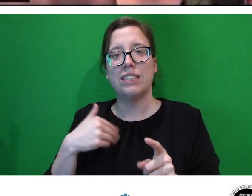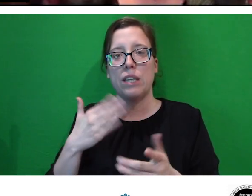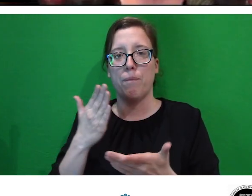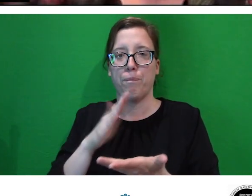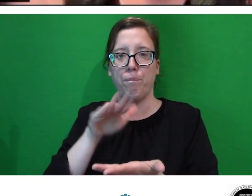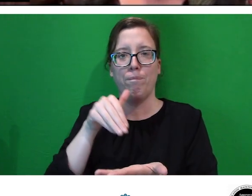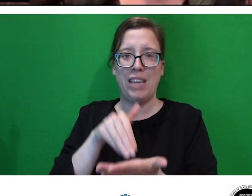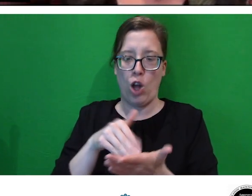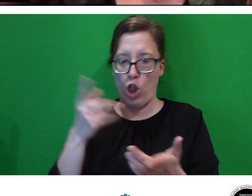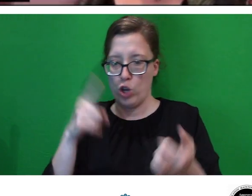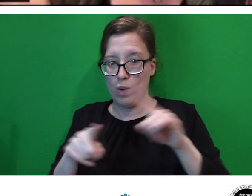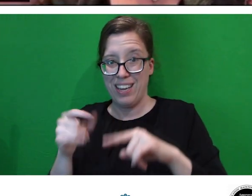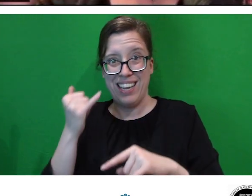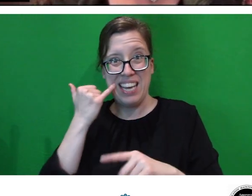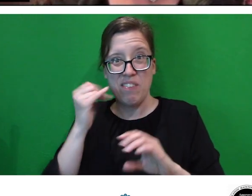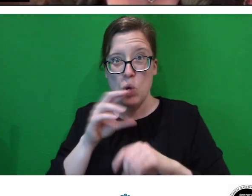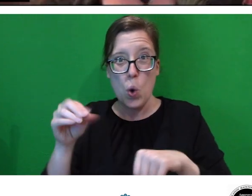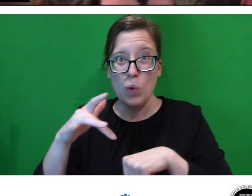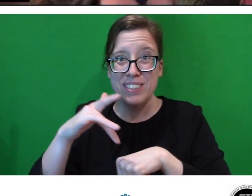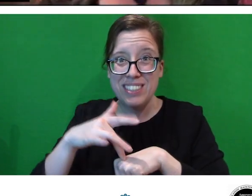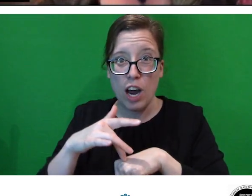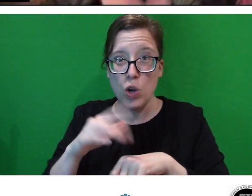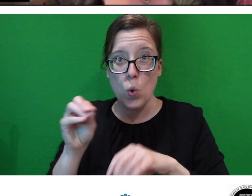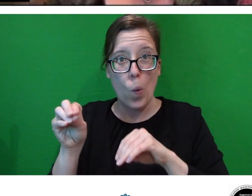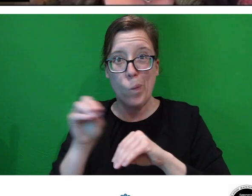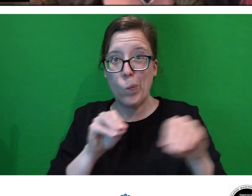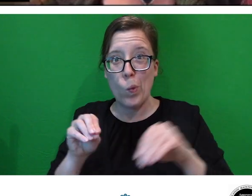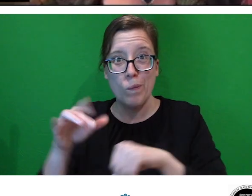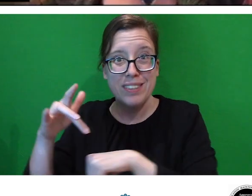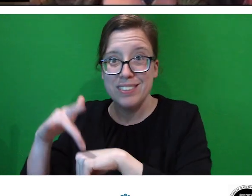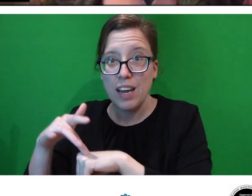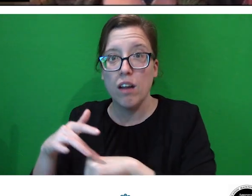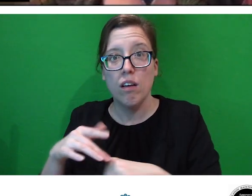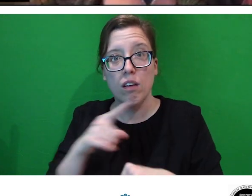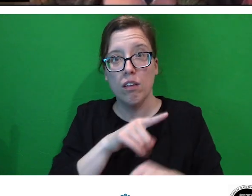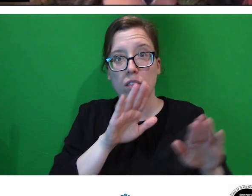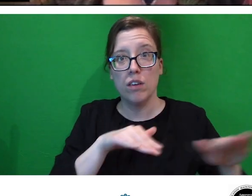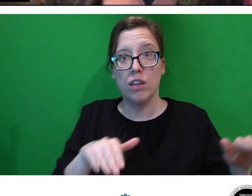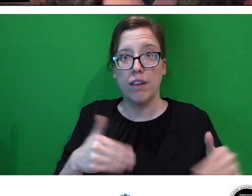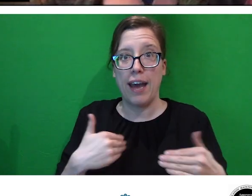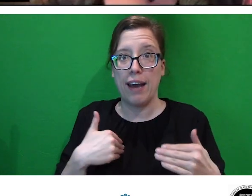kids will sense it and it will be ugly and awful. But we have to try to come to some